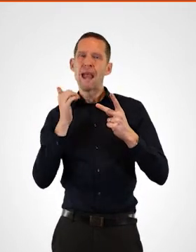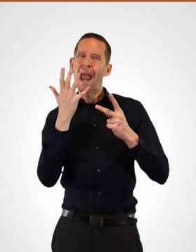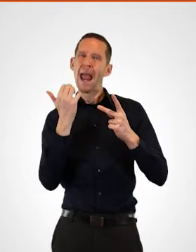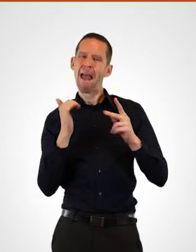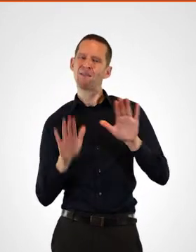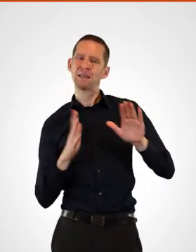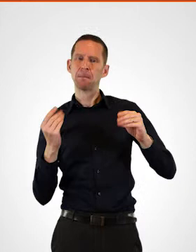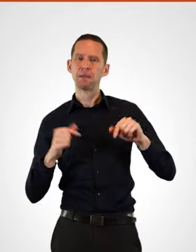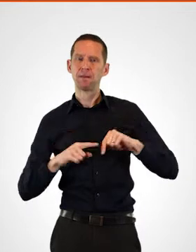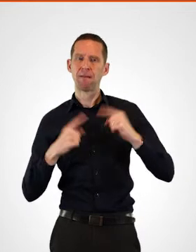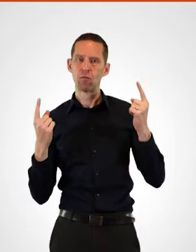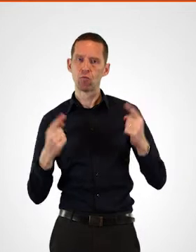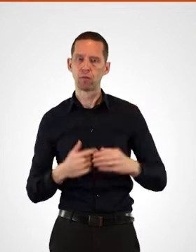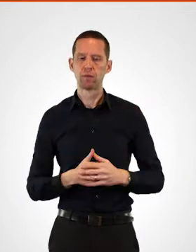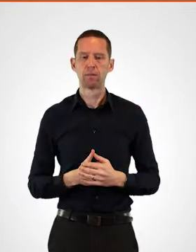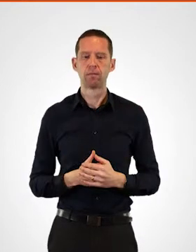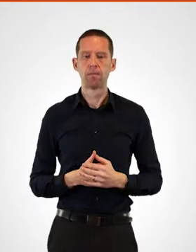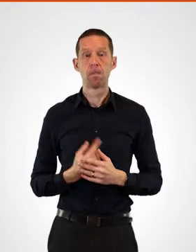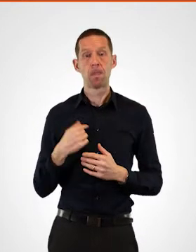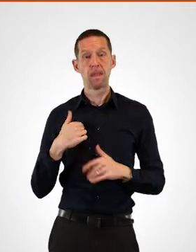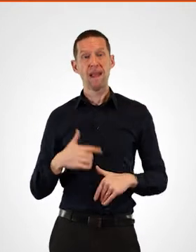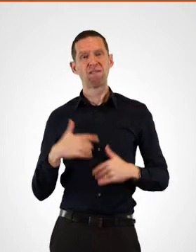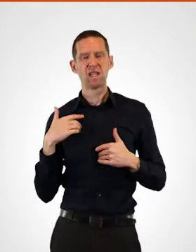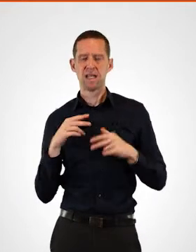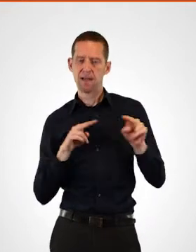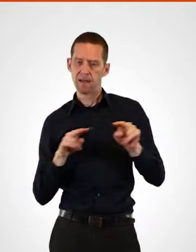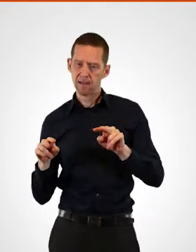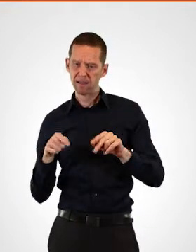and interestingly I think these are often from children who are